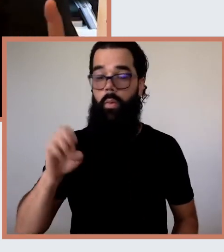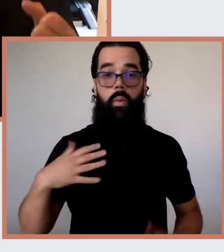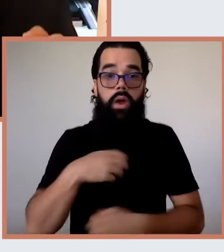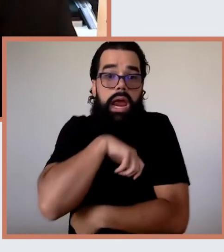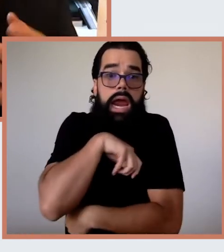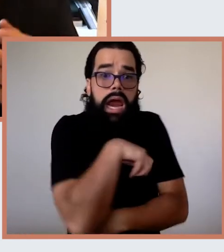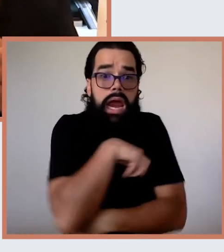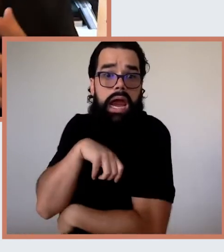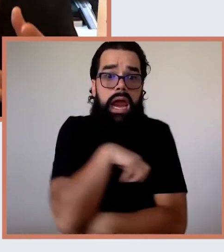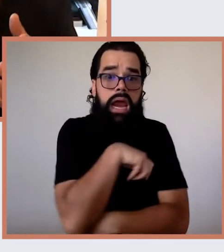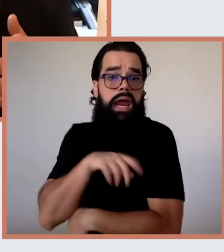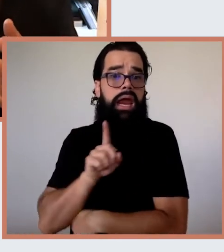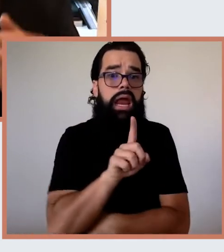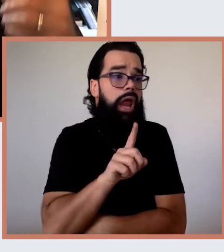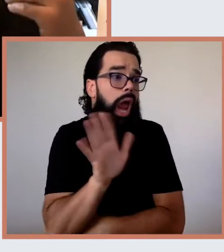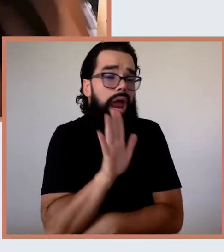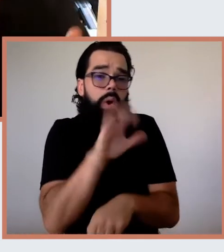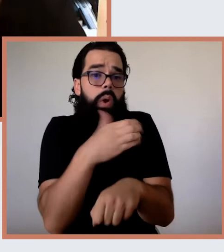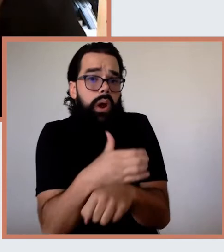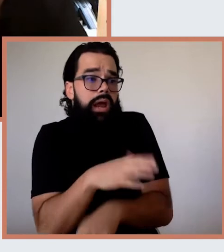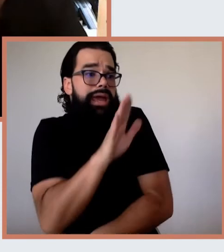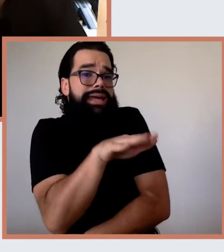her bedroom quickly putting on a robe, goes to the door,